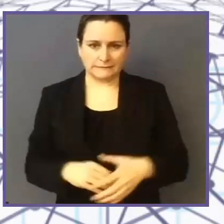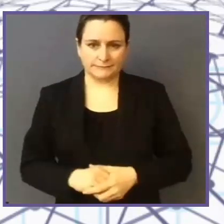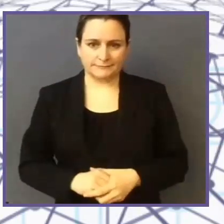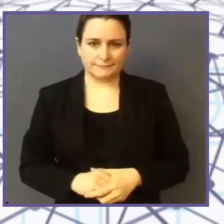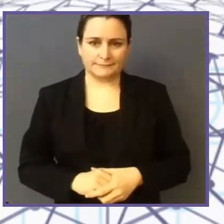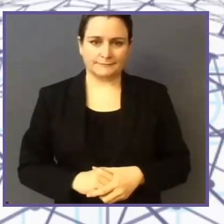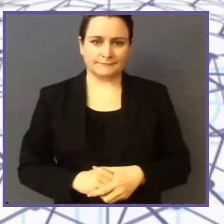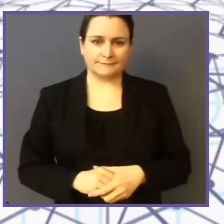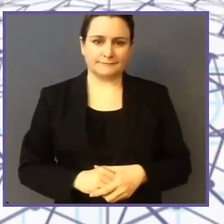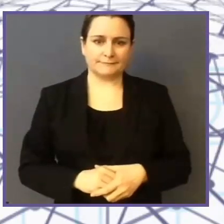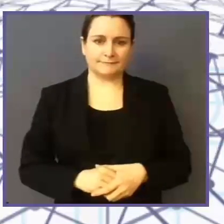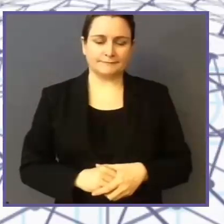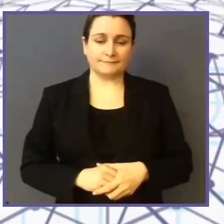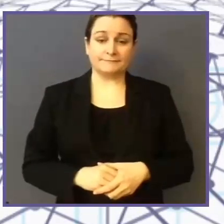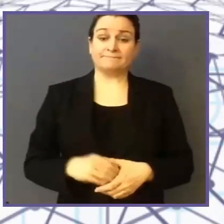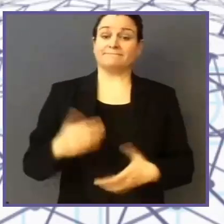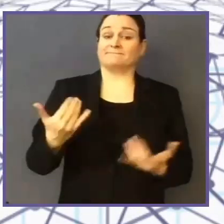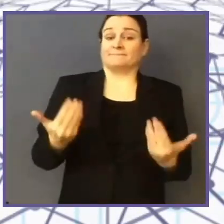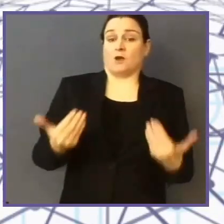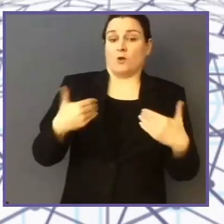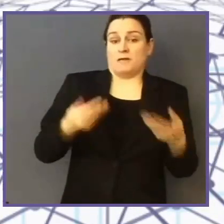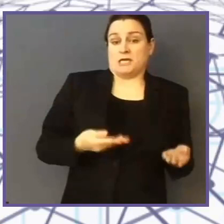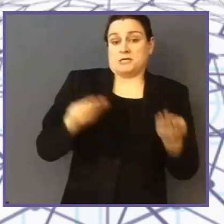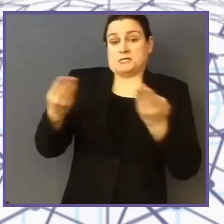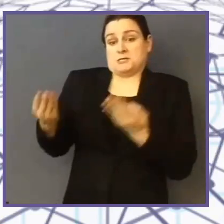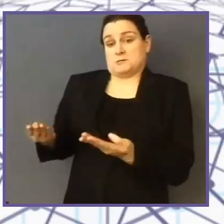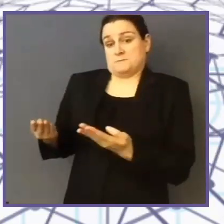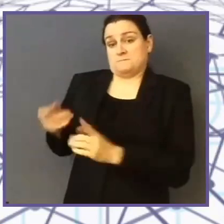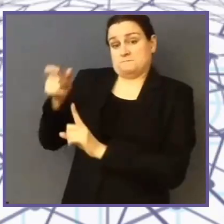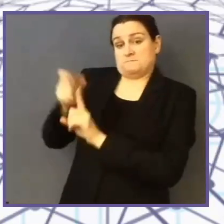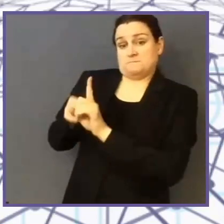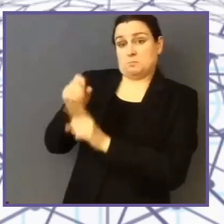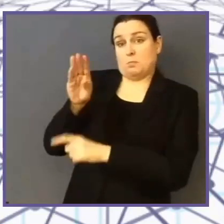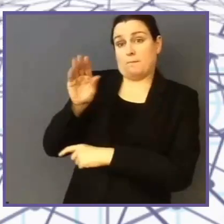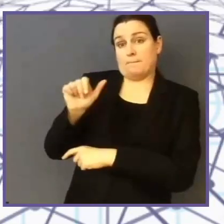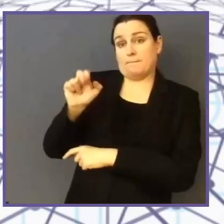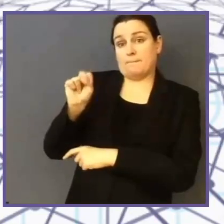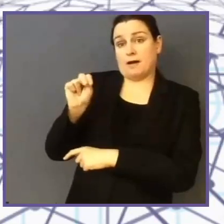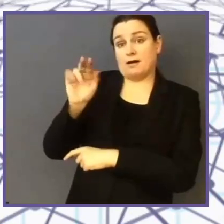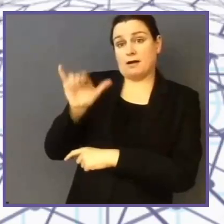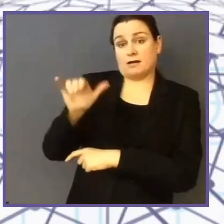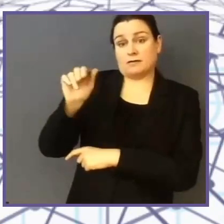At Ida we remain eager, ready and willing to engage with all stakeholders for the impactful